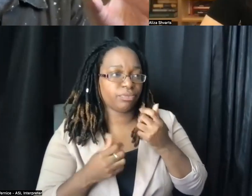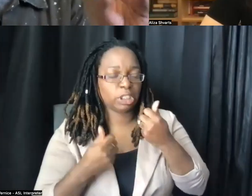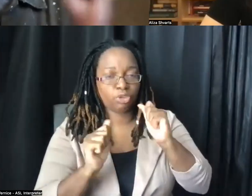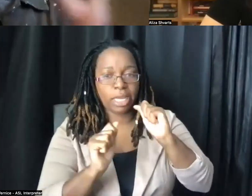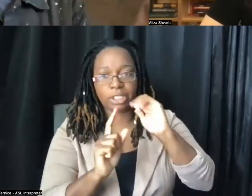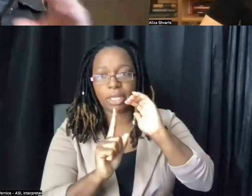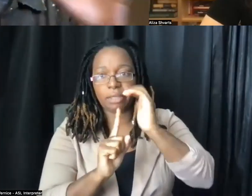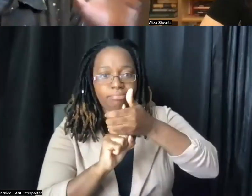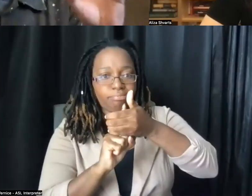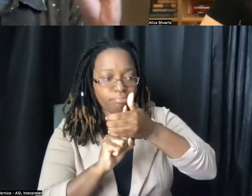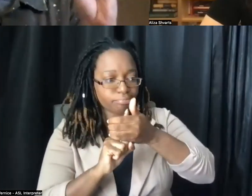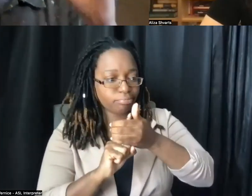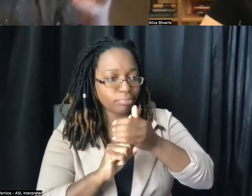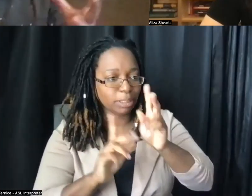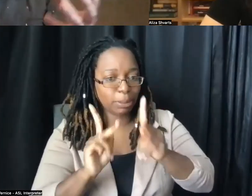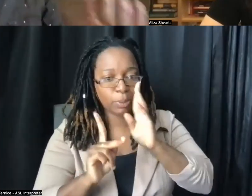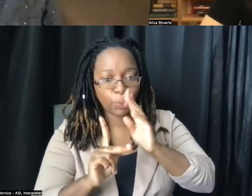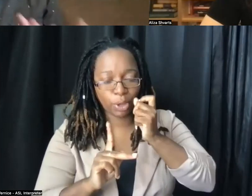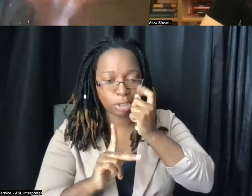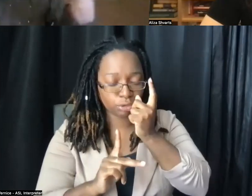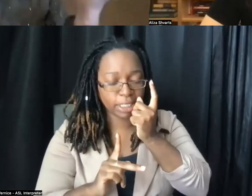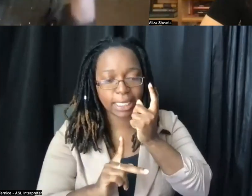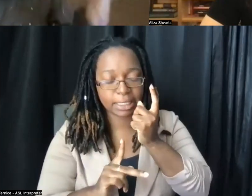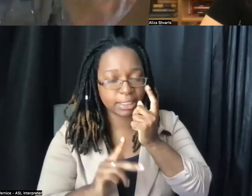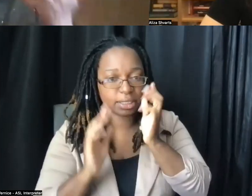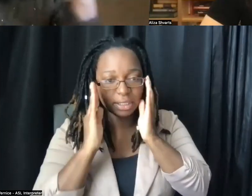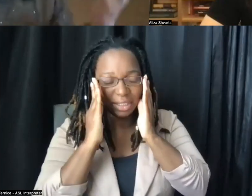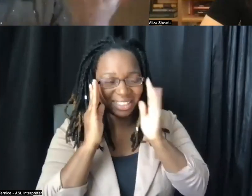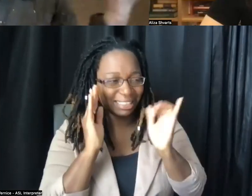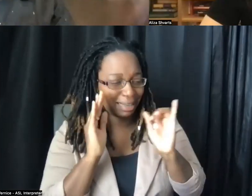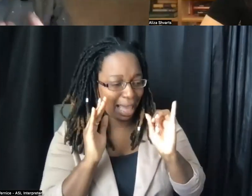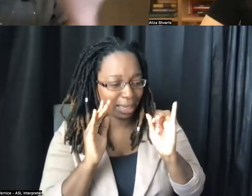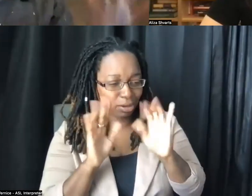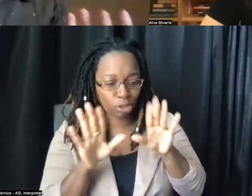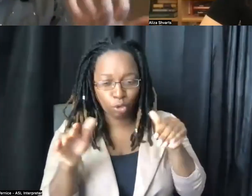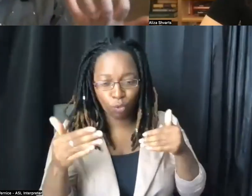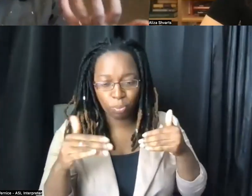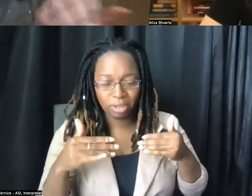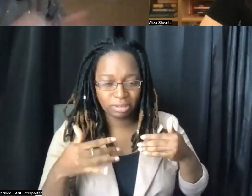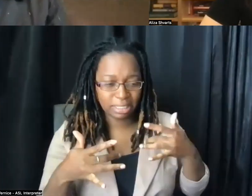creating a situation in which like,